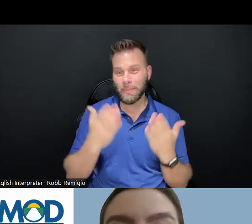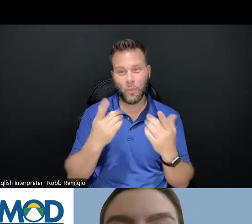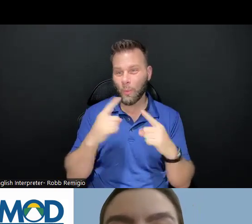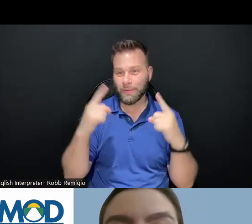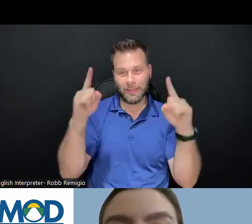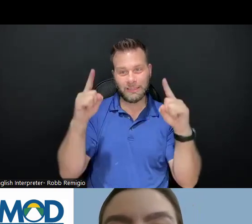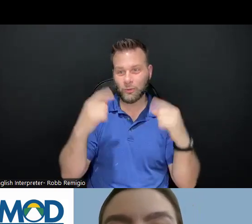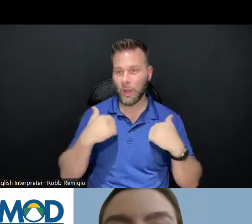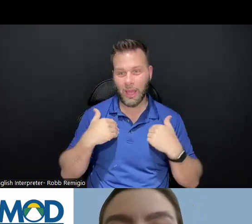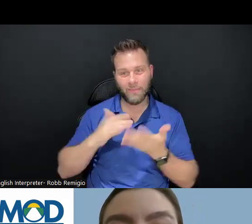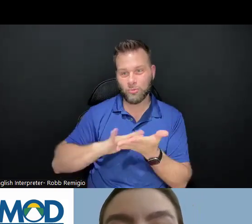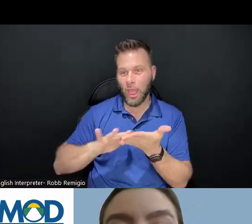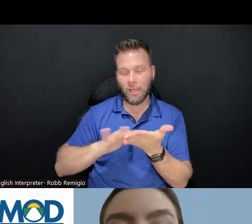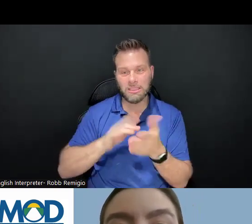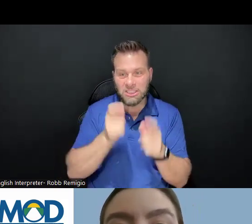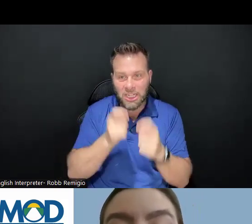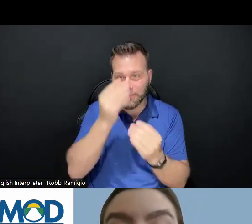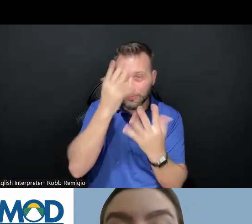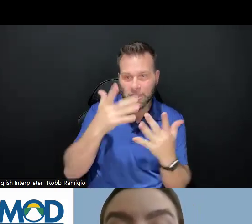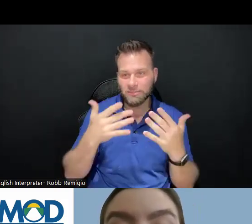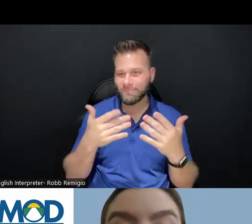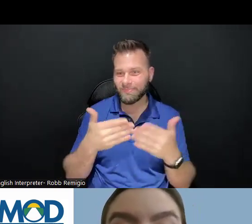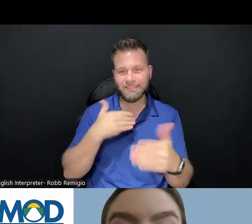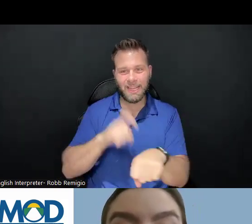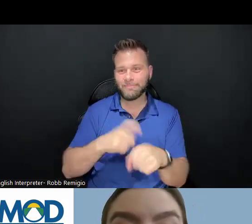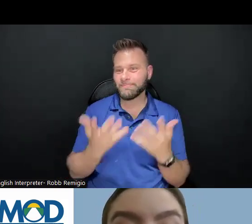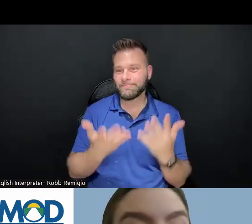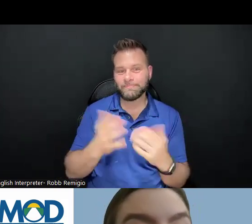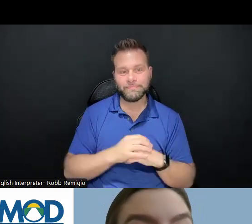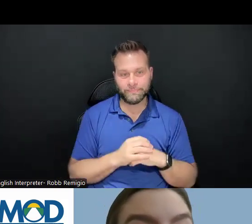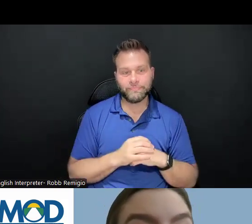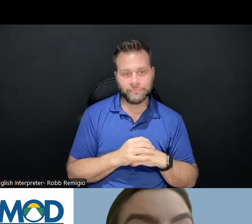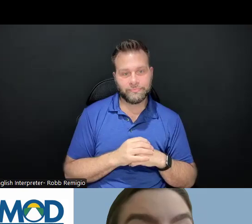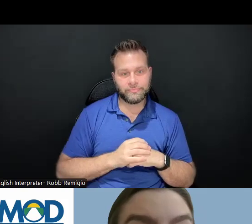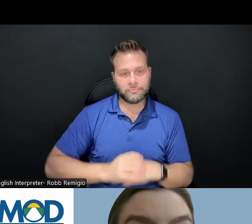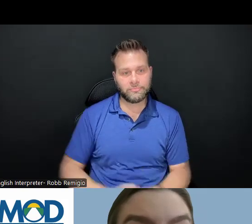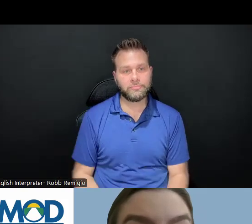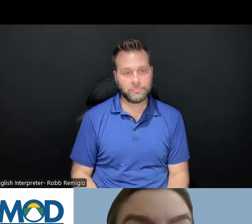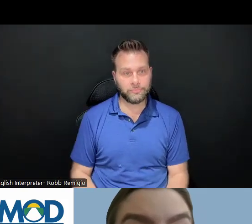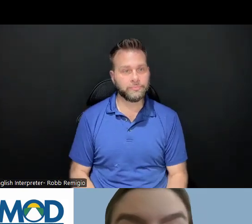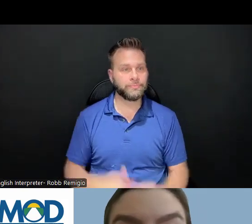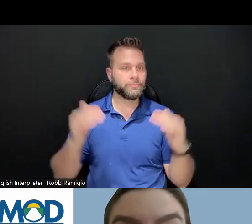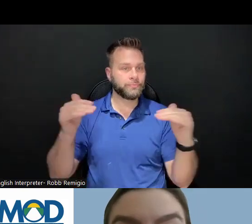as to why it might not even be effective to have some of that information in advance, as it might be changing.